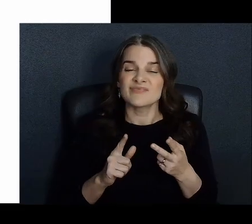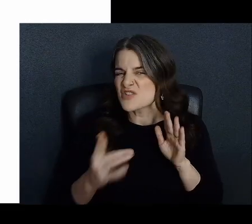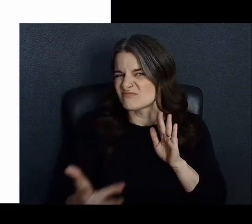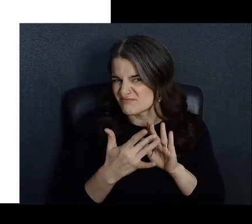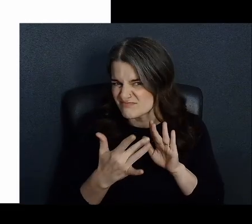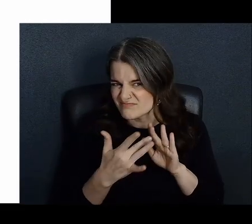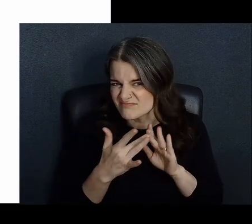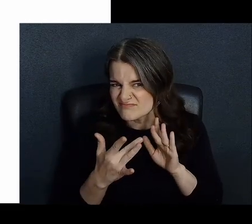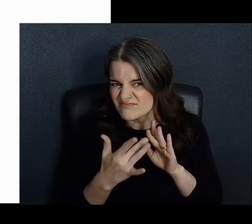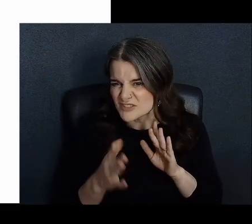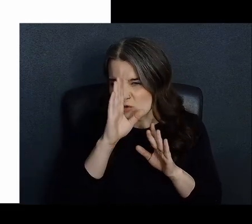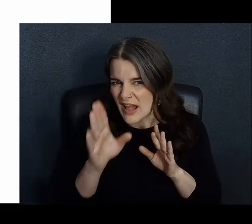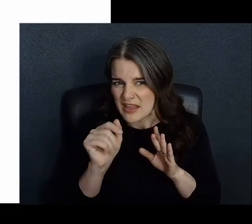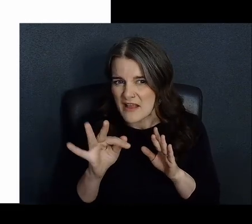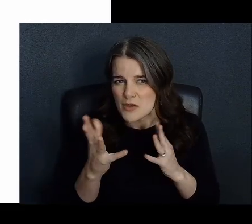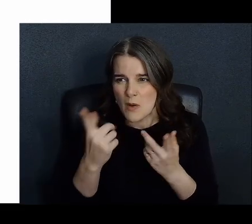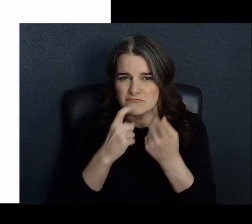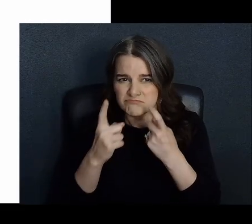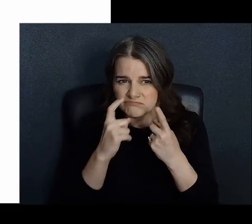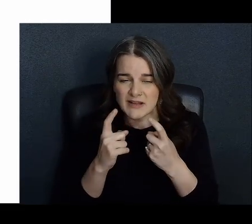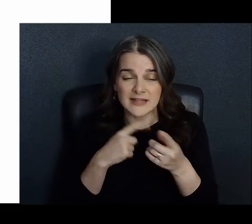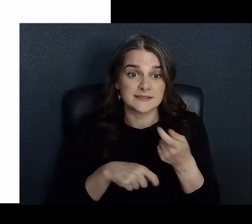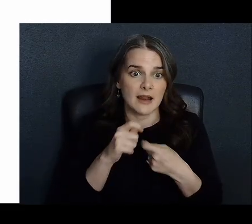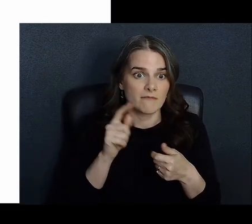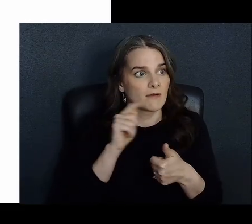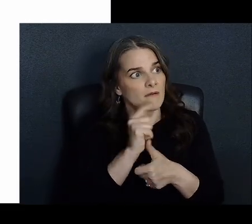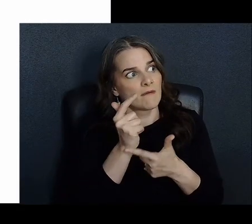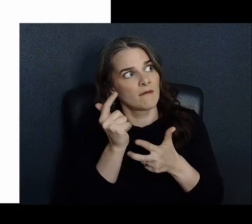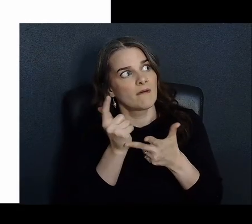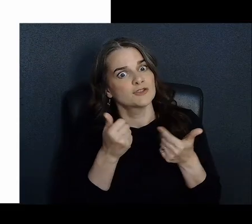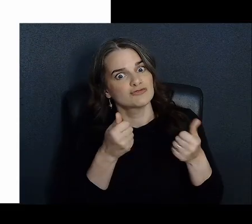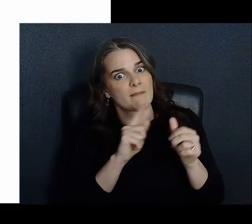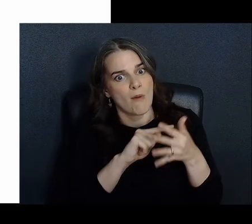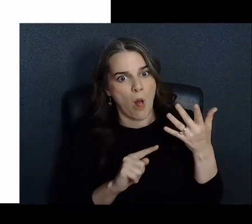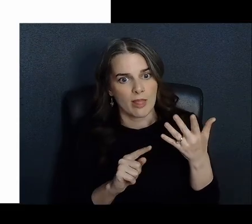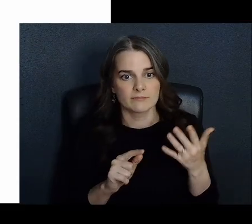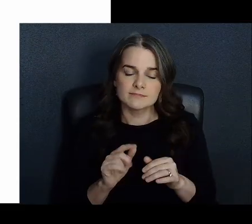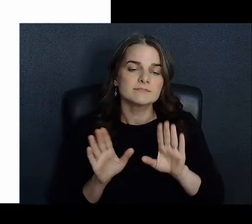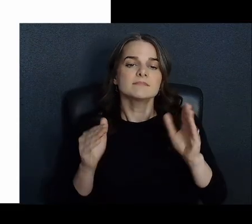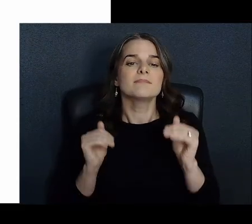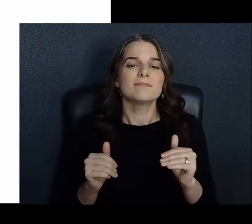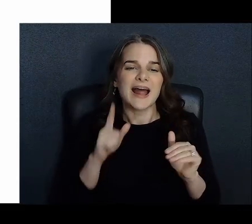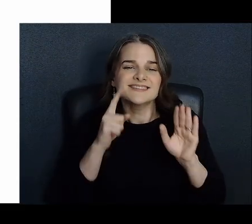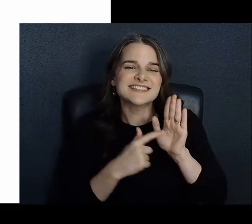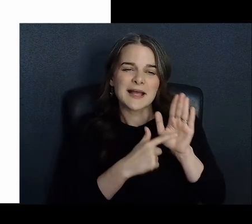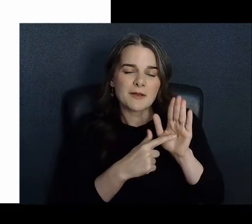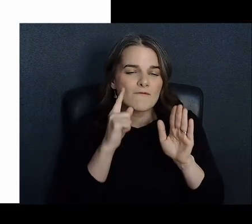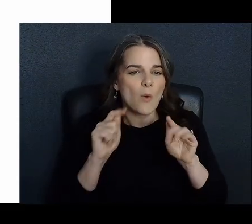But to give you an example of the devices for magnification, I put them in two different categories.